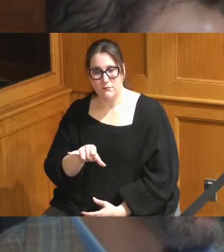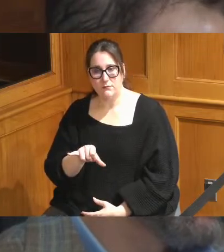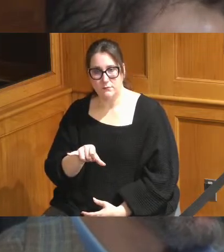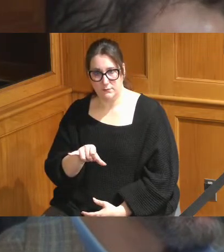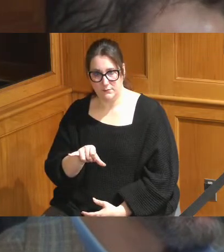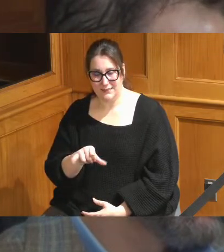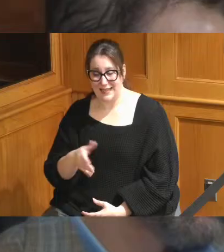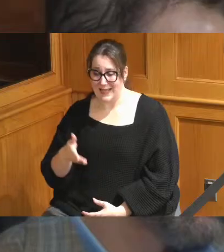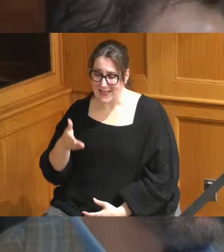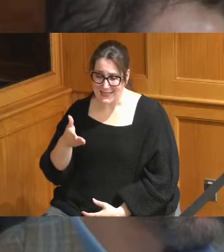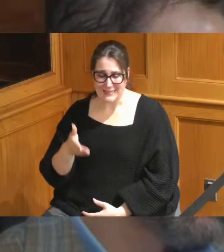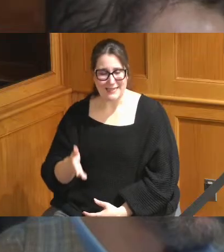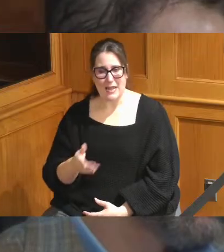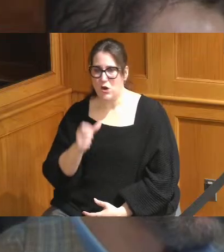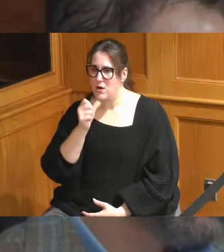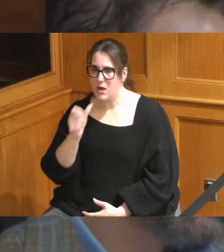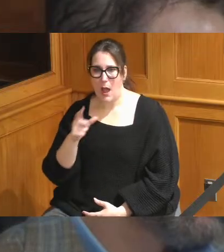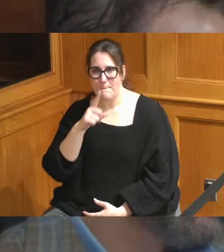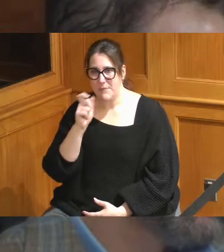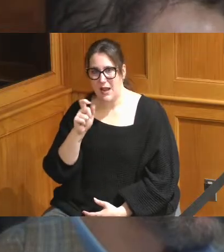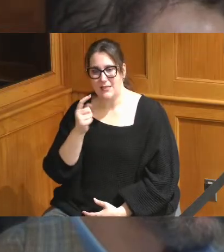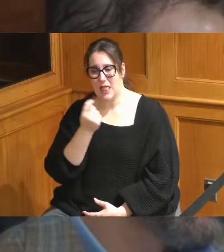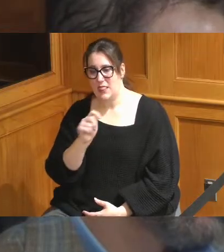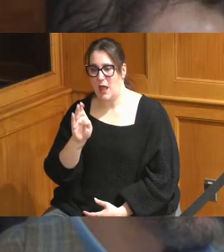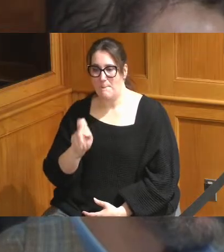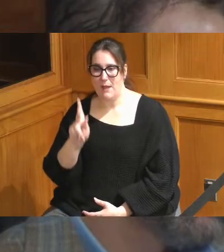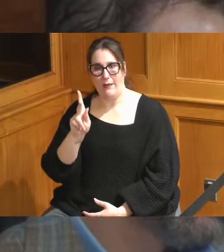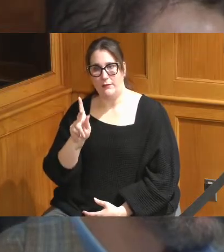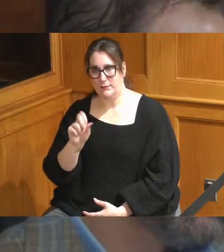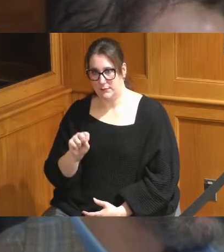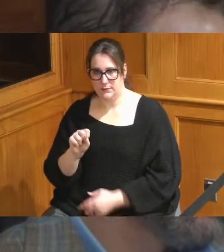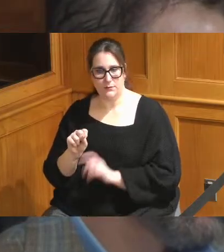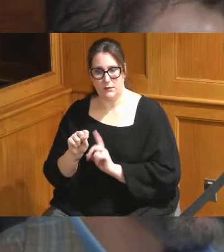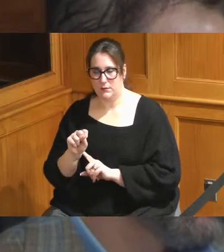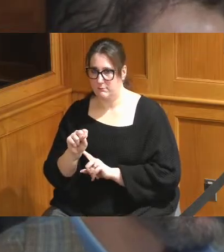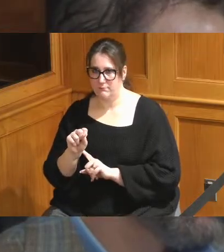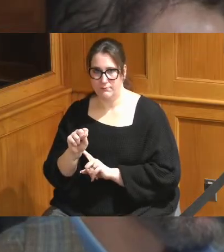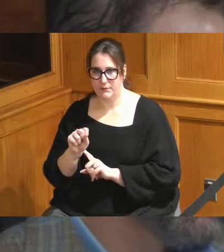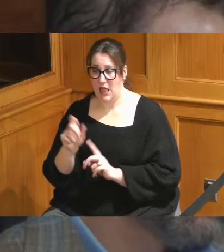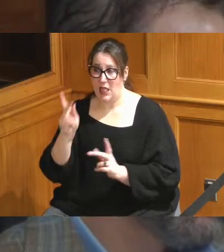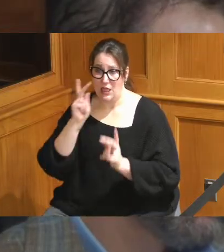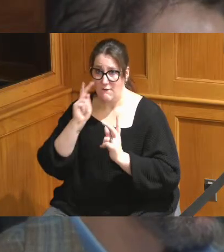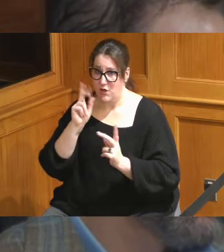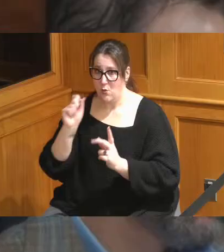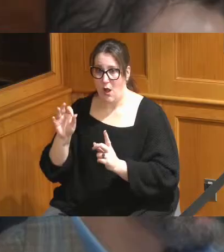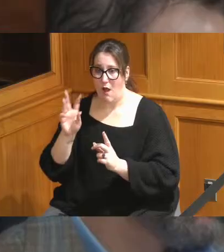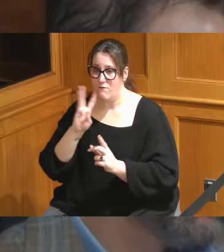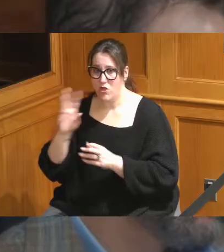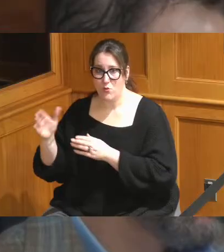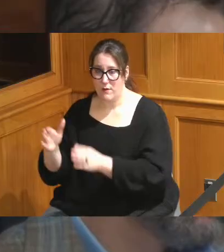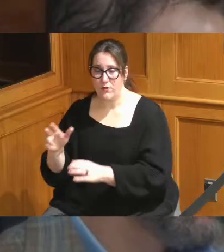not because it's the banks, not because the the view of the river. It was because people risked